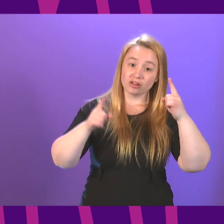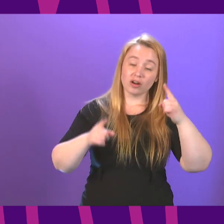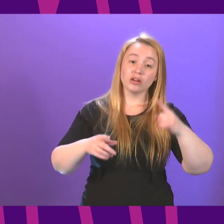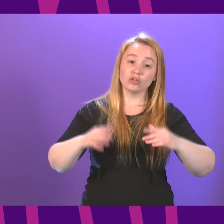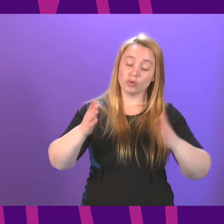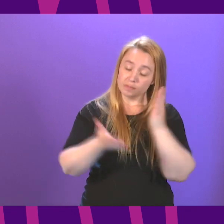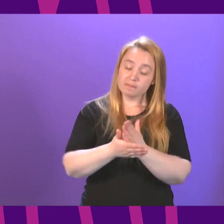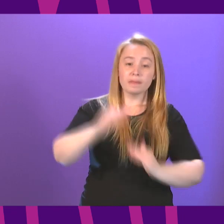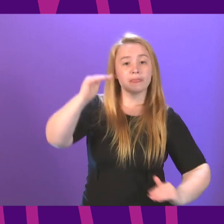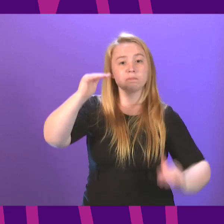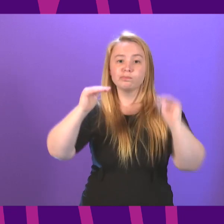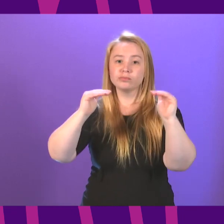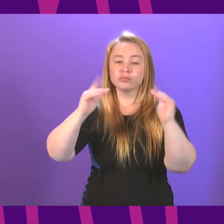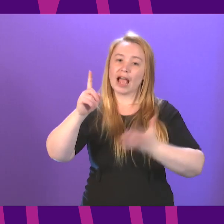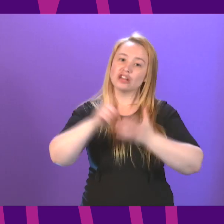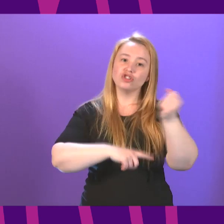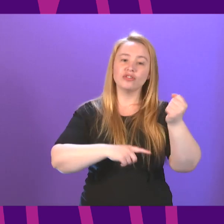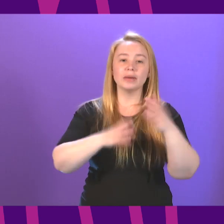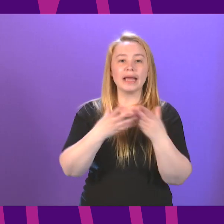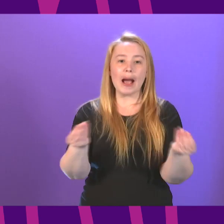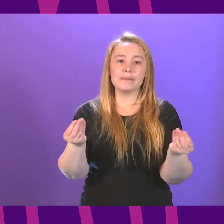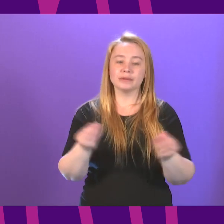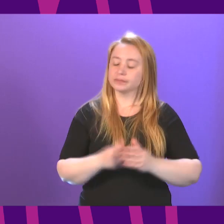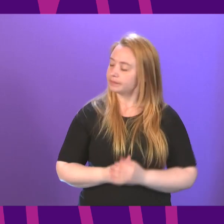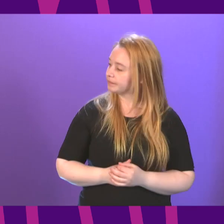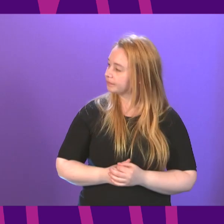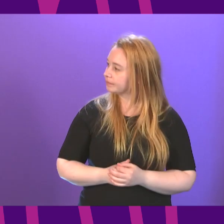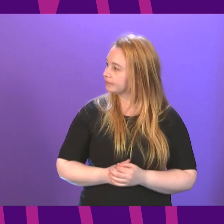The First Minister (Nicola Sturgeon): I intend to continue doing what